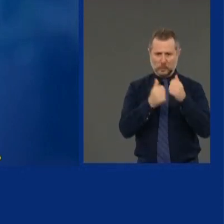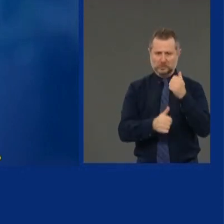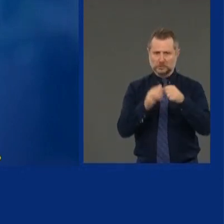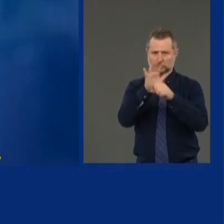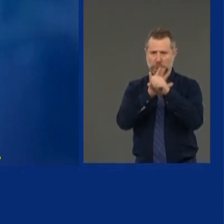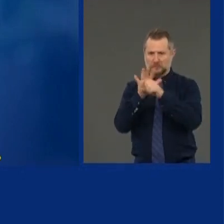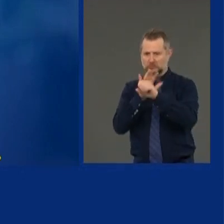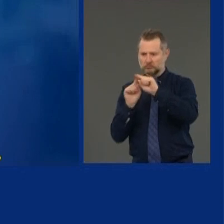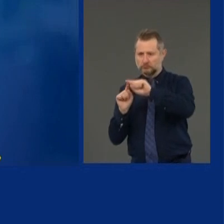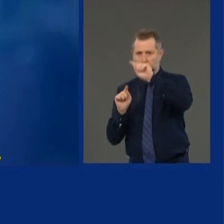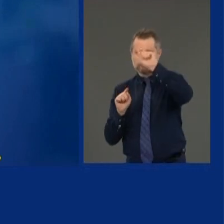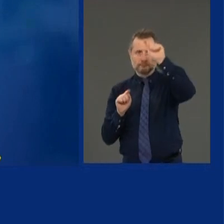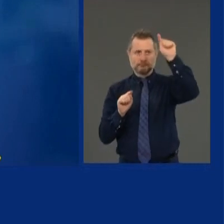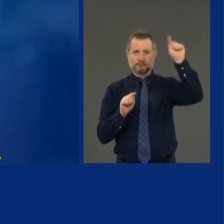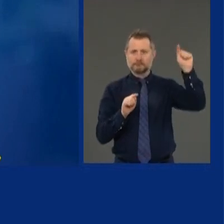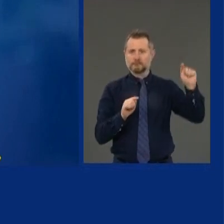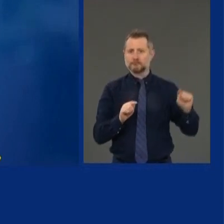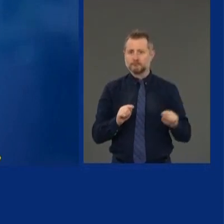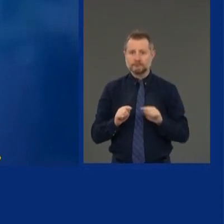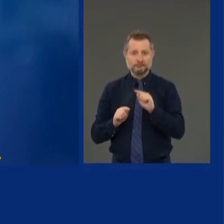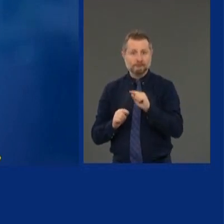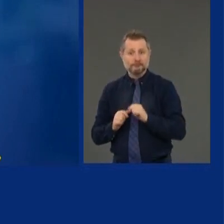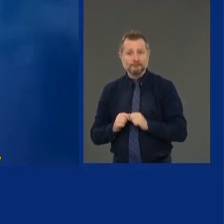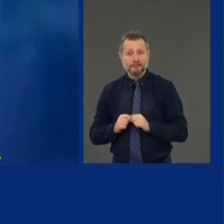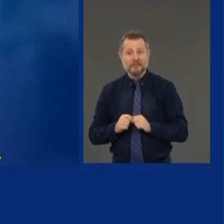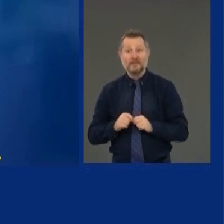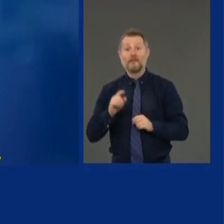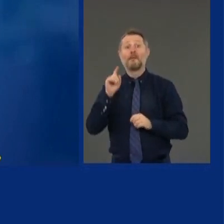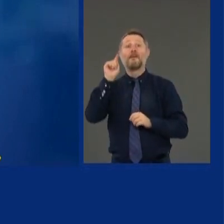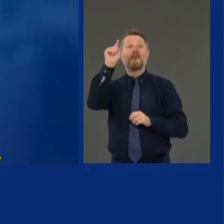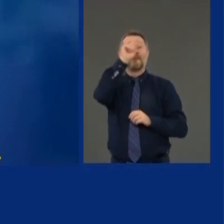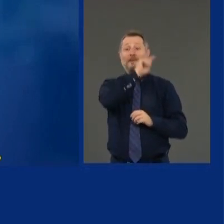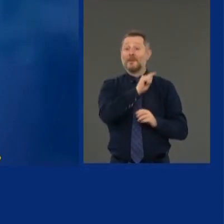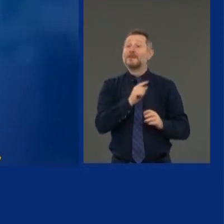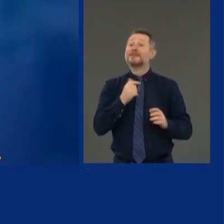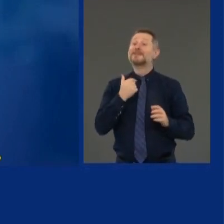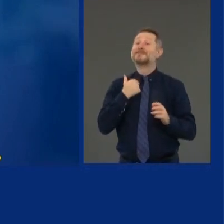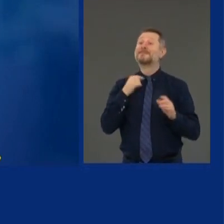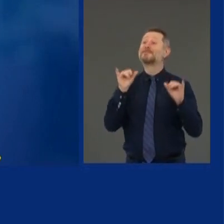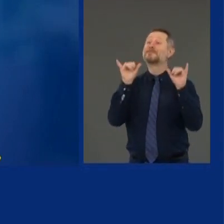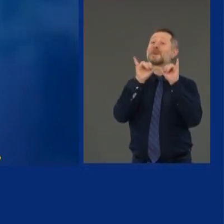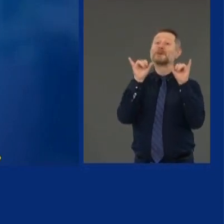WE HAVE USED IN EVERY REGION